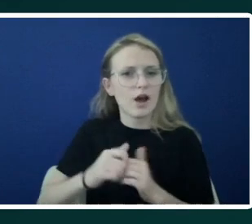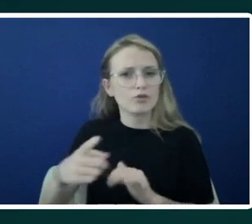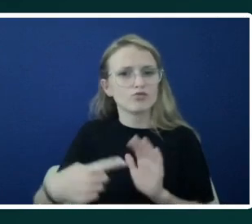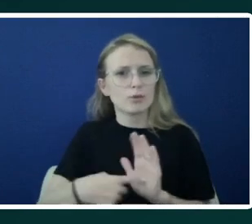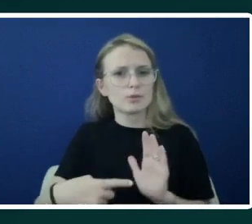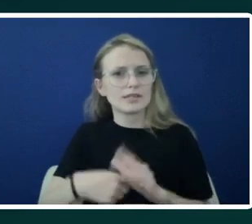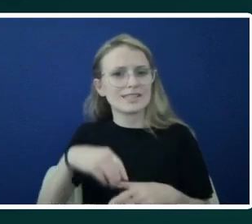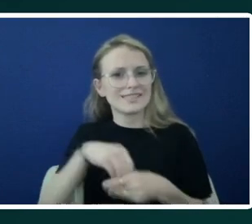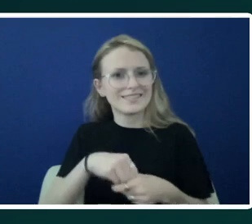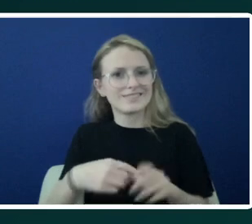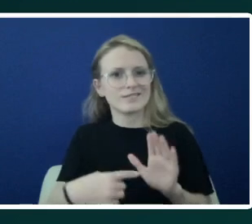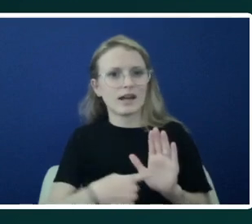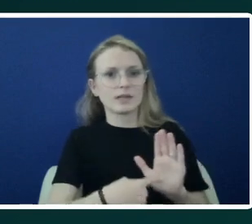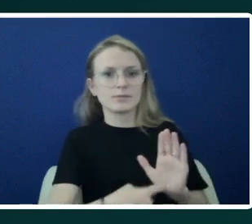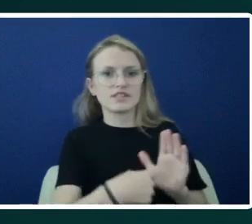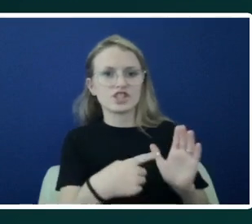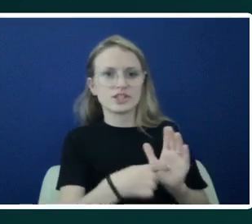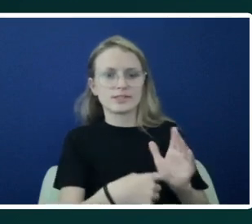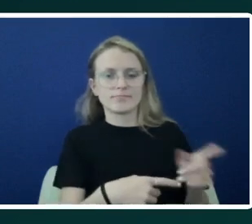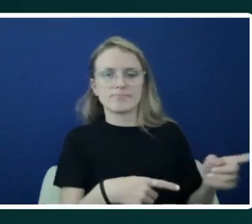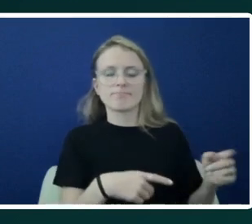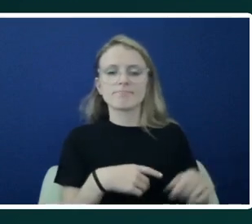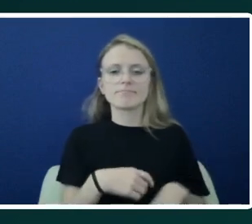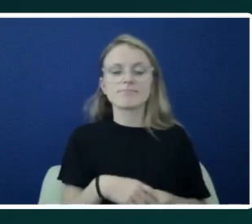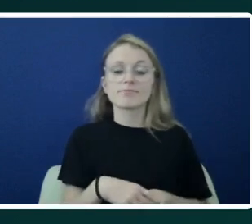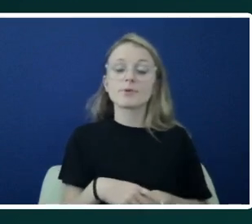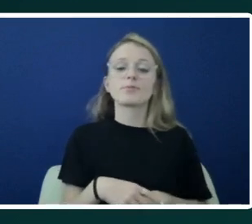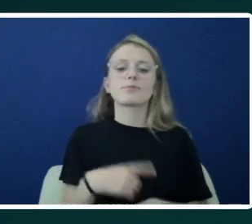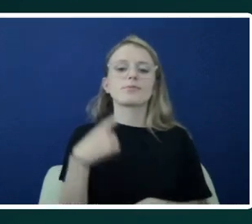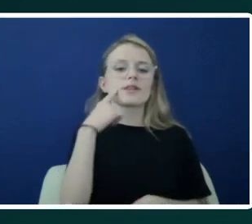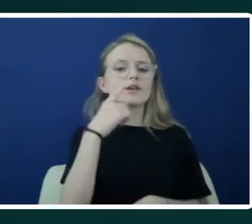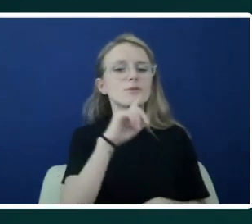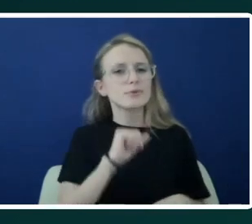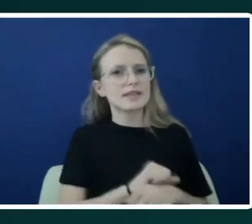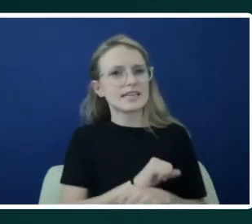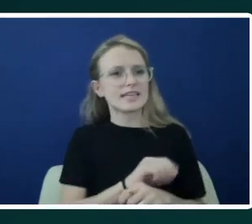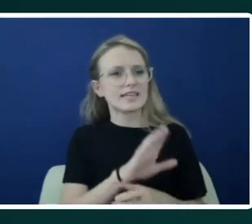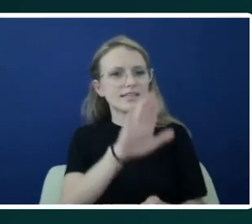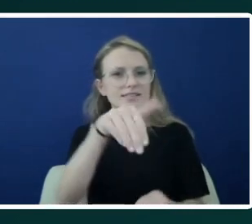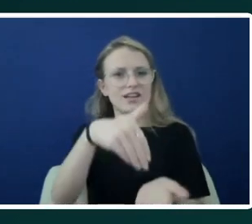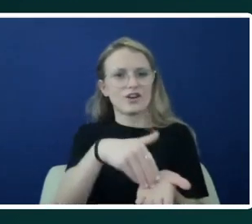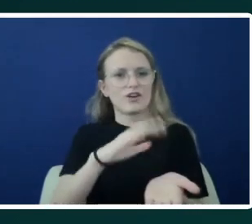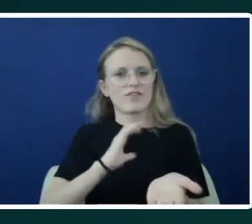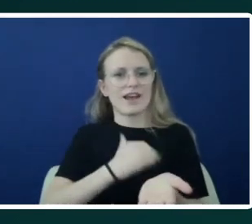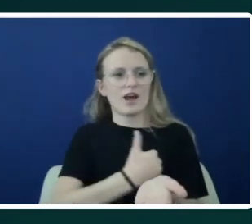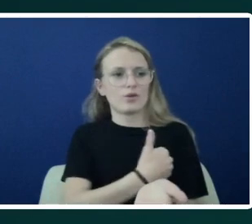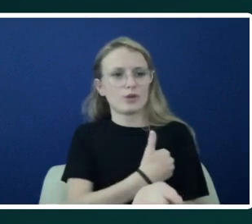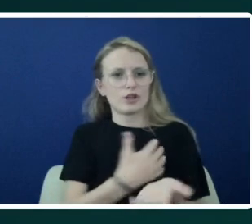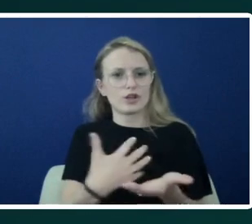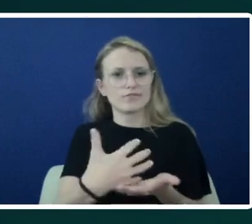Samir Meghelli: Yeah. So, I think really at the center of our curatorial and storytelling practice